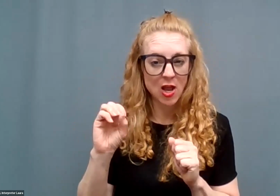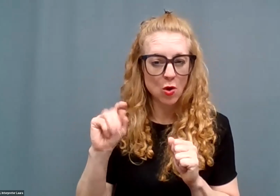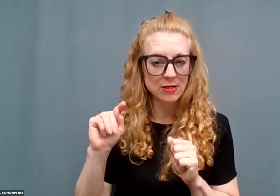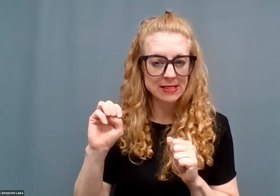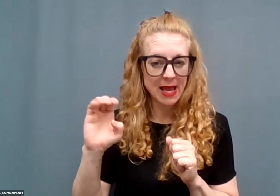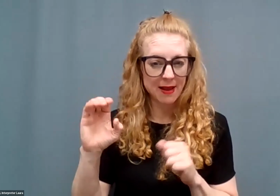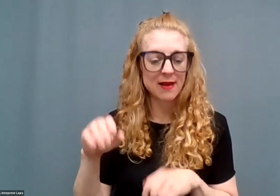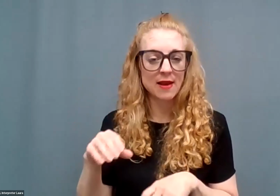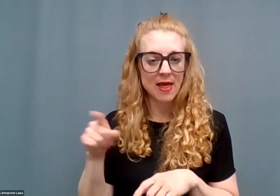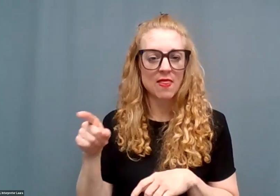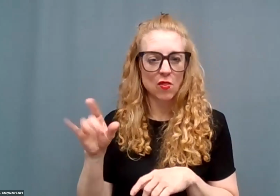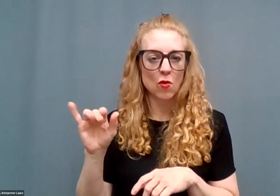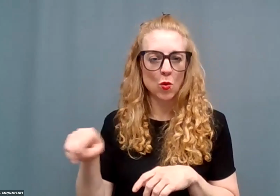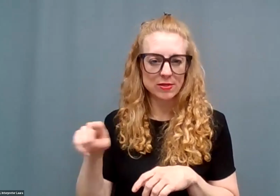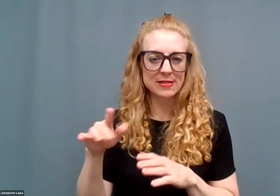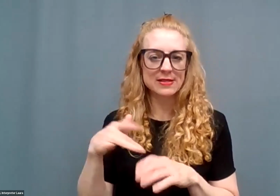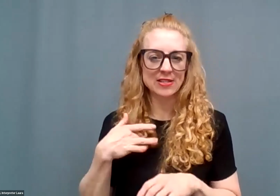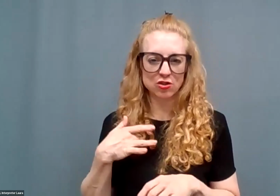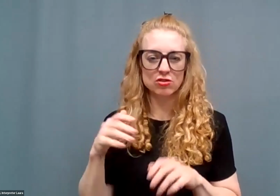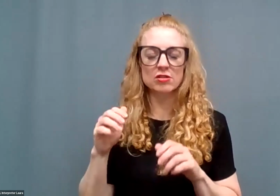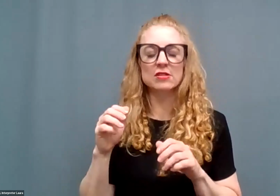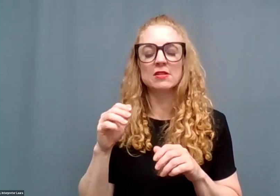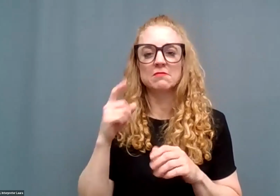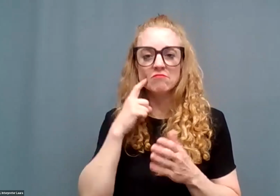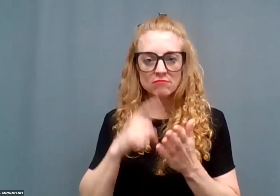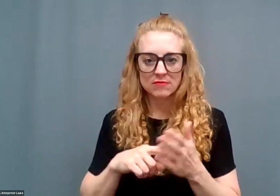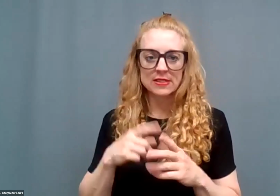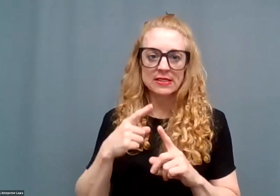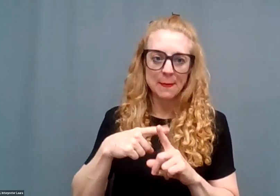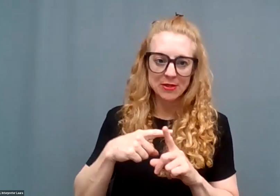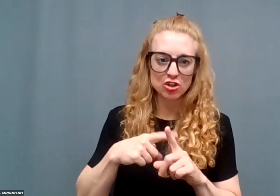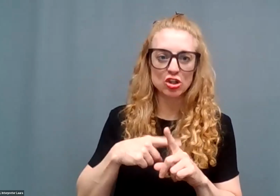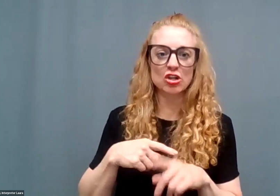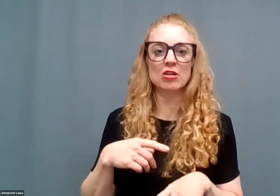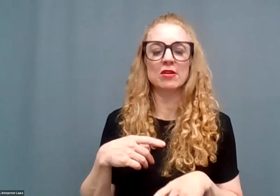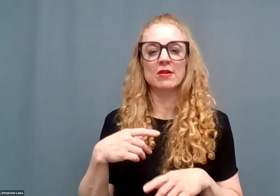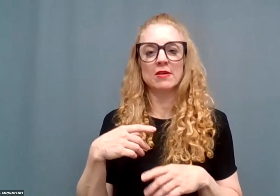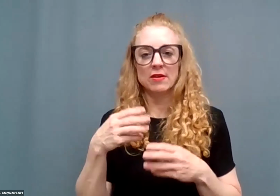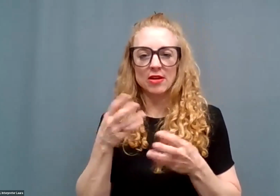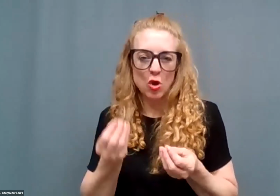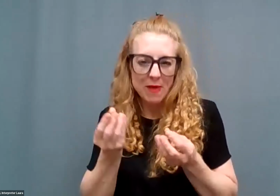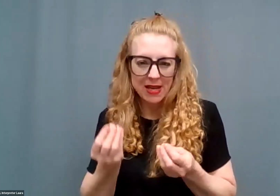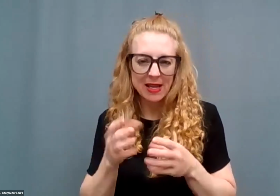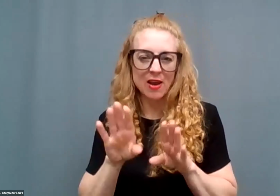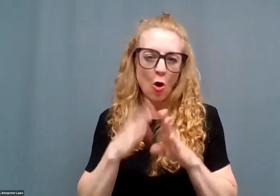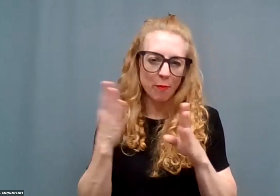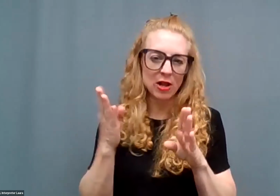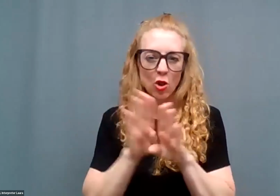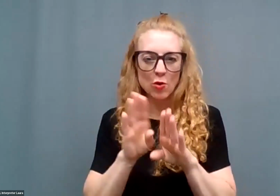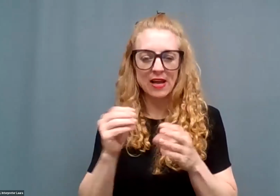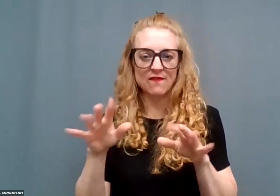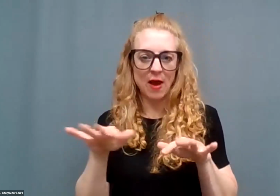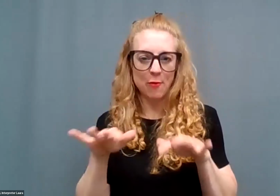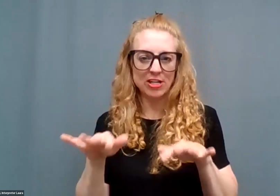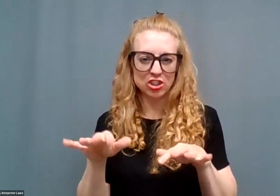they can sense um temperature humidity open and close and vibration so an example on on a